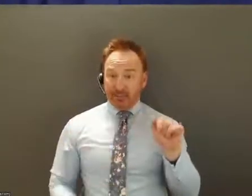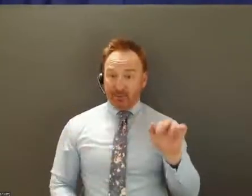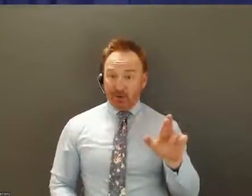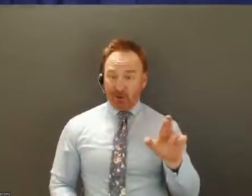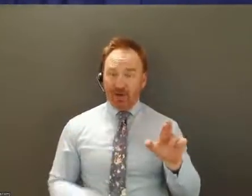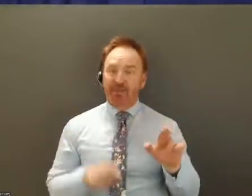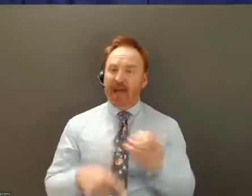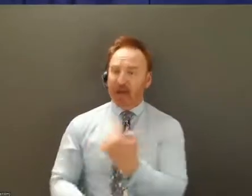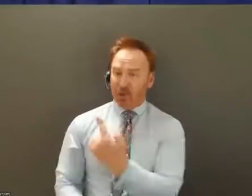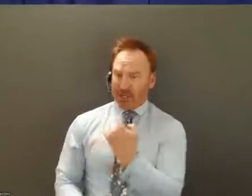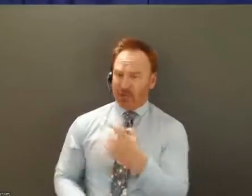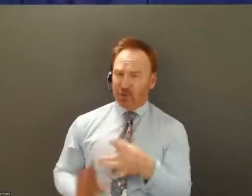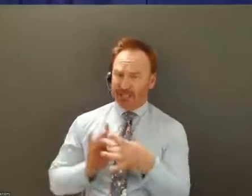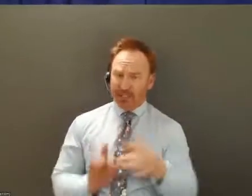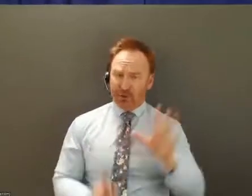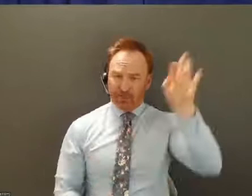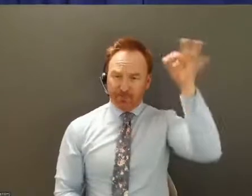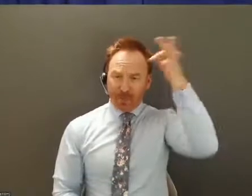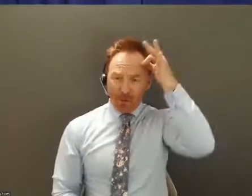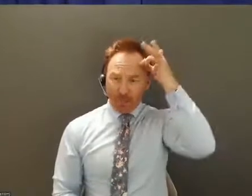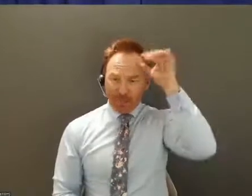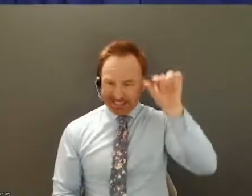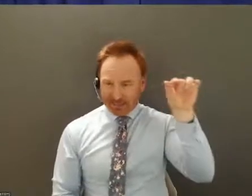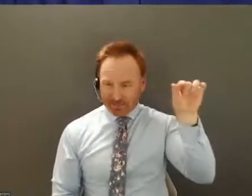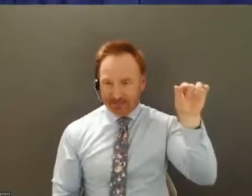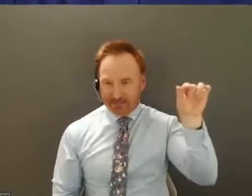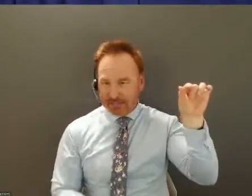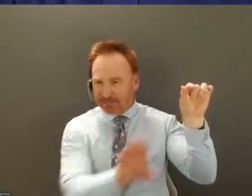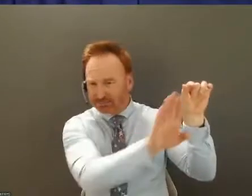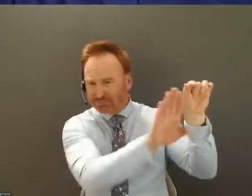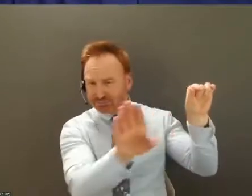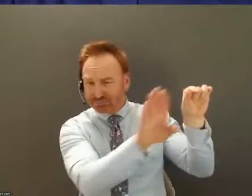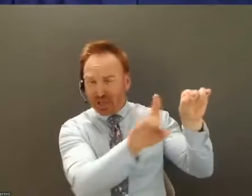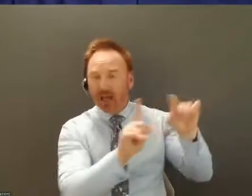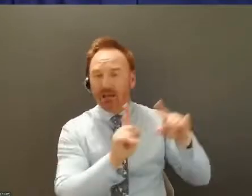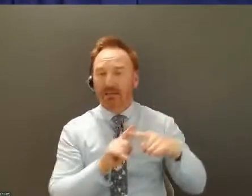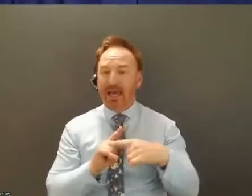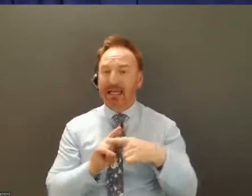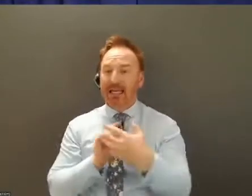Saying that they had COVID.